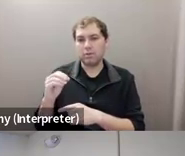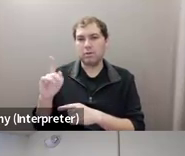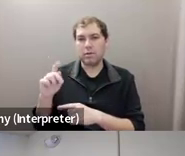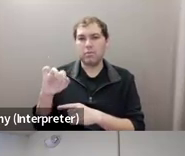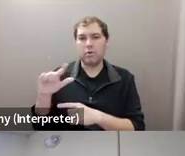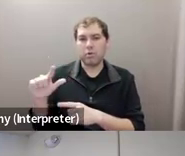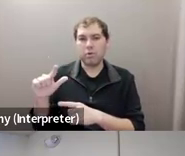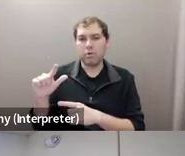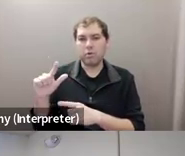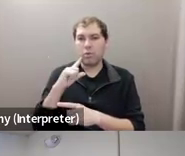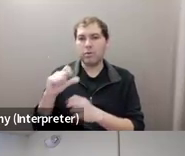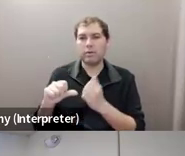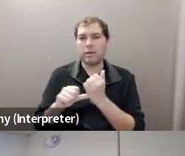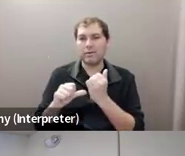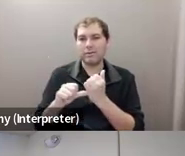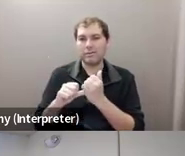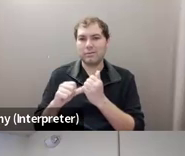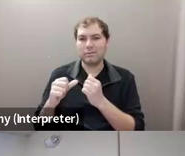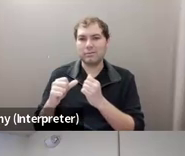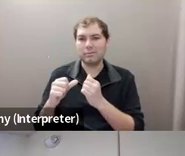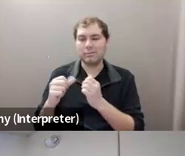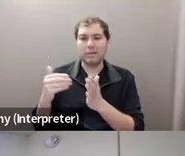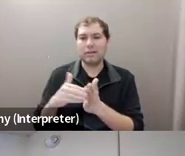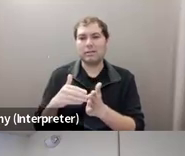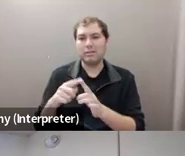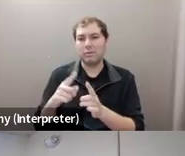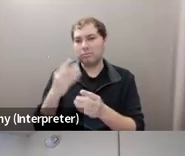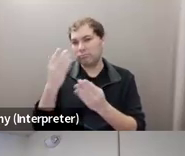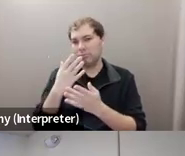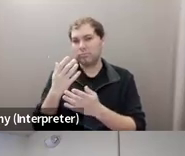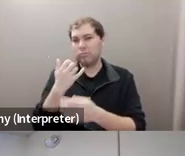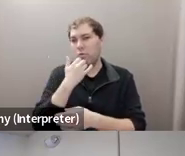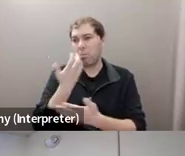17036717673: advocating against that. But you can tell me if I'm wrong about that, because.